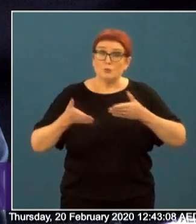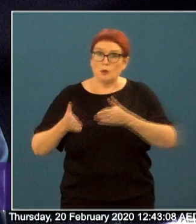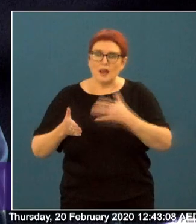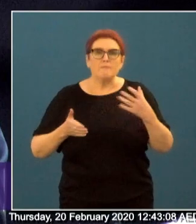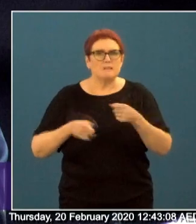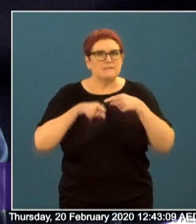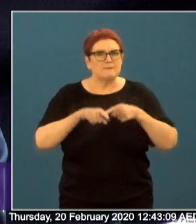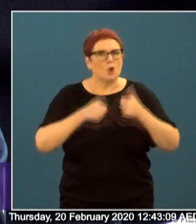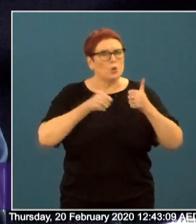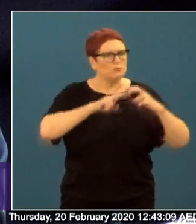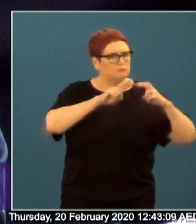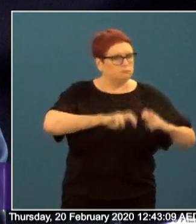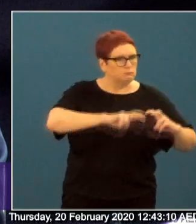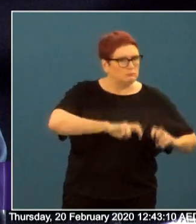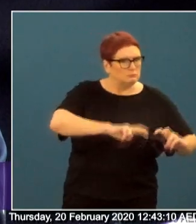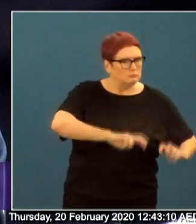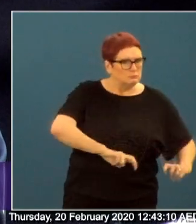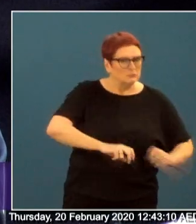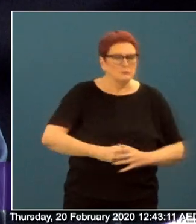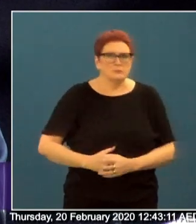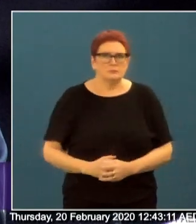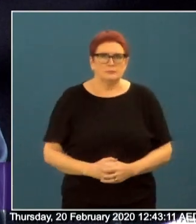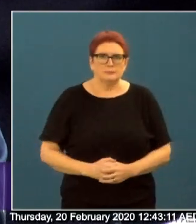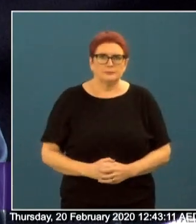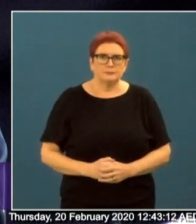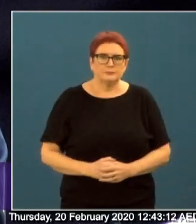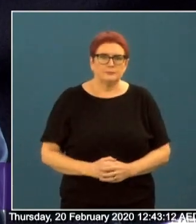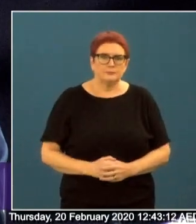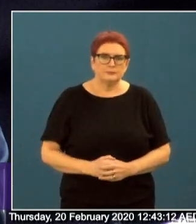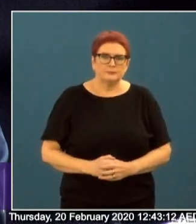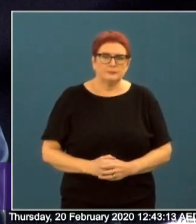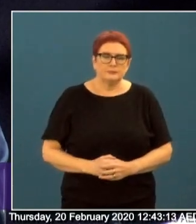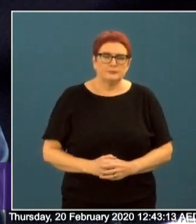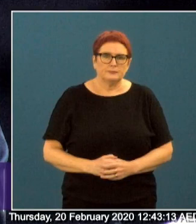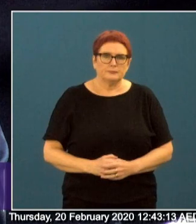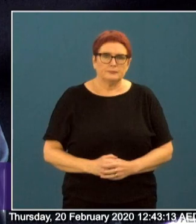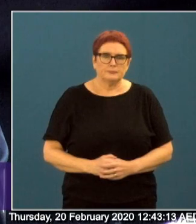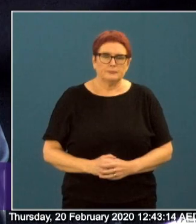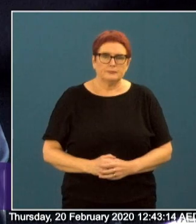if not, that they represent the views and needs of people